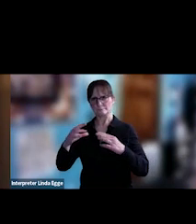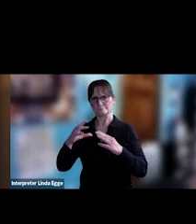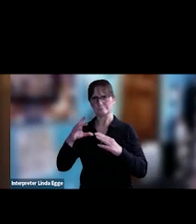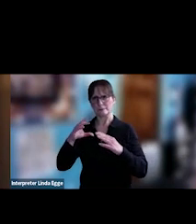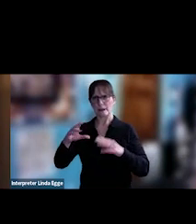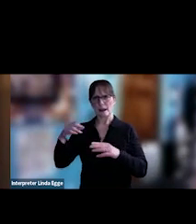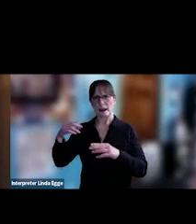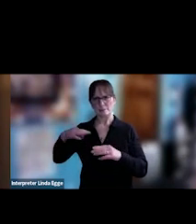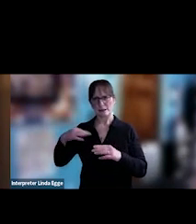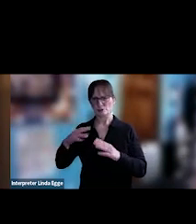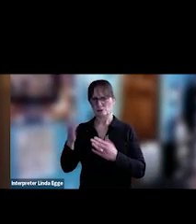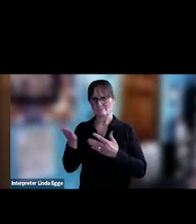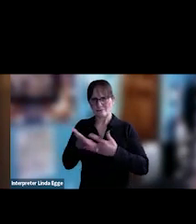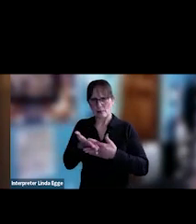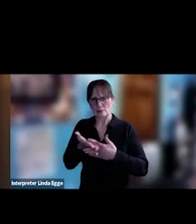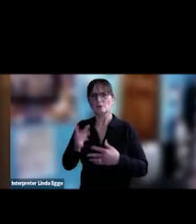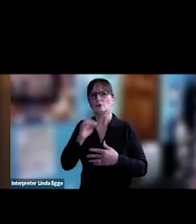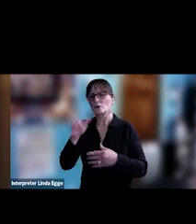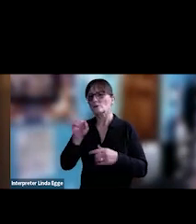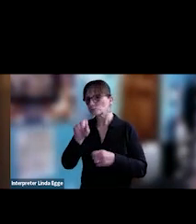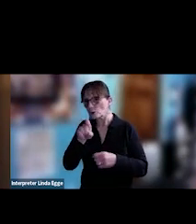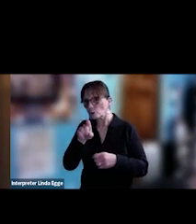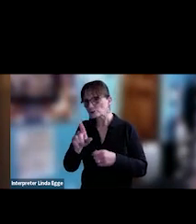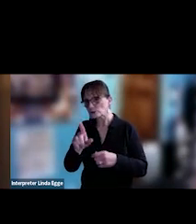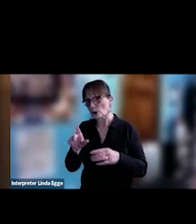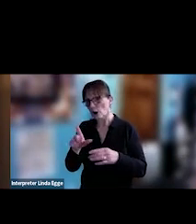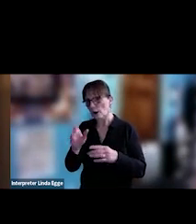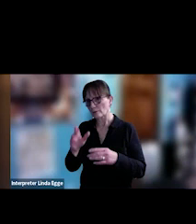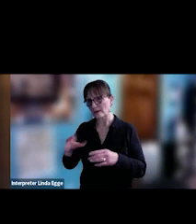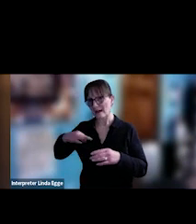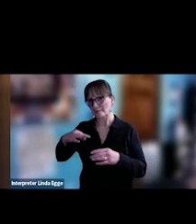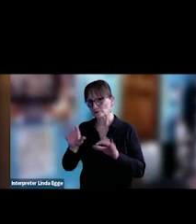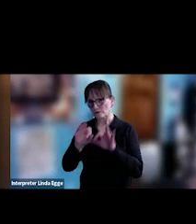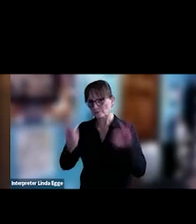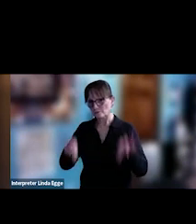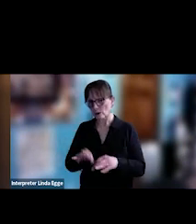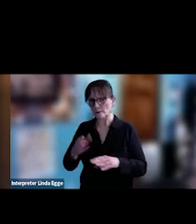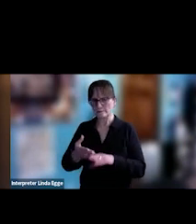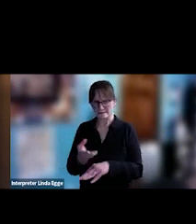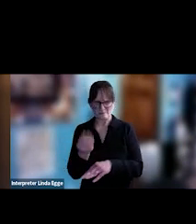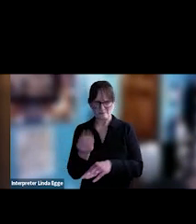There is a question on that application form that says, "During the last 14 months,